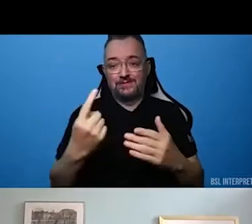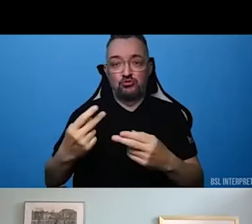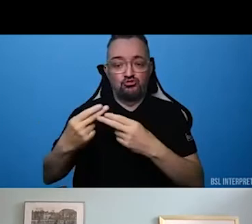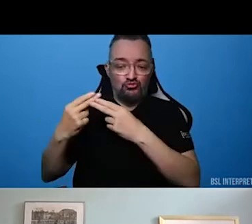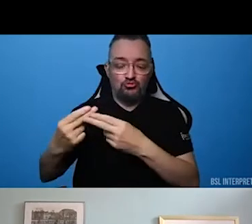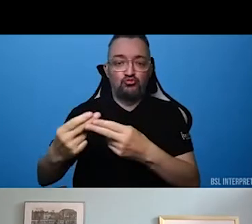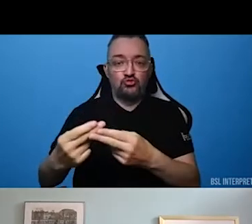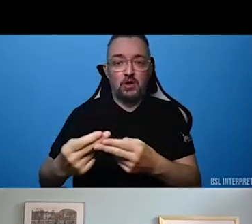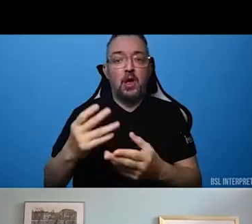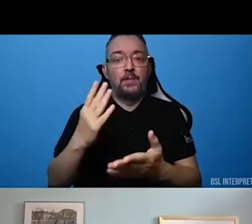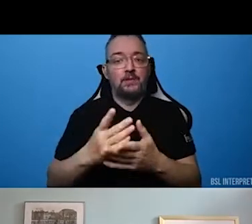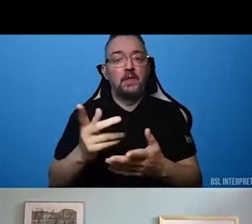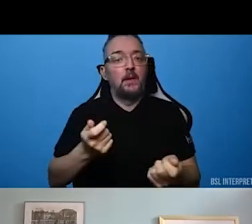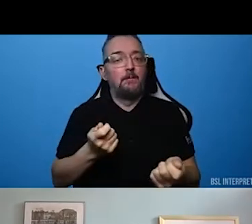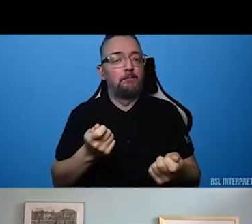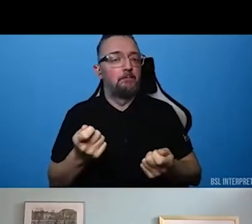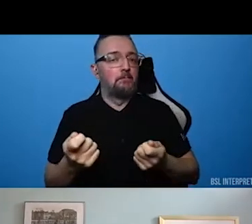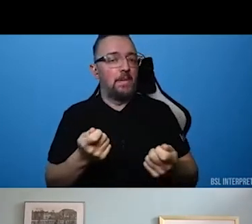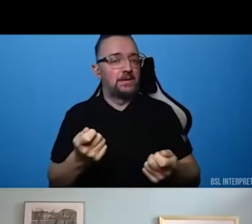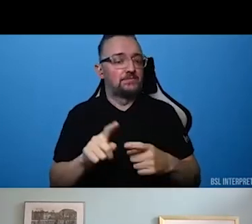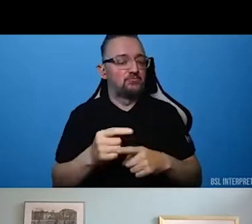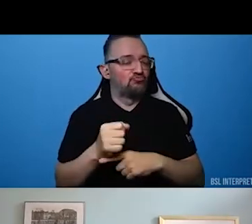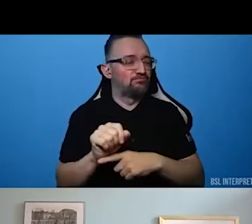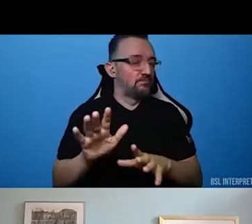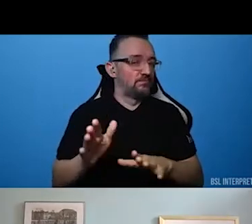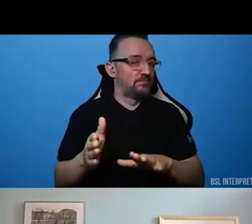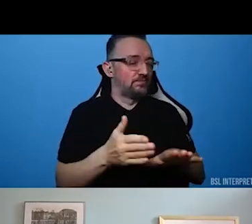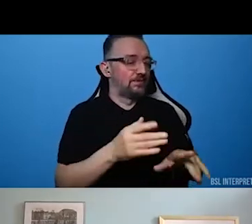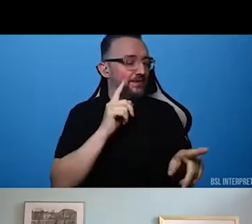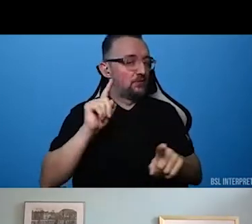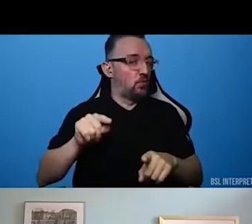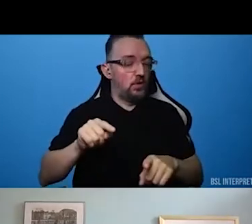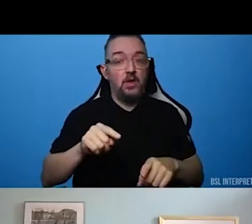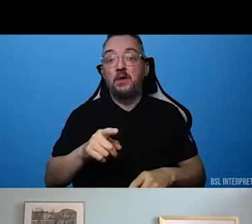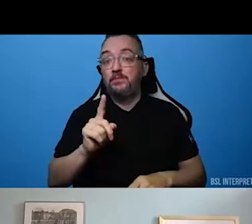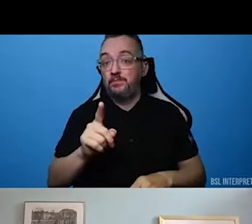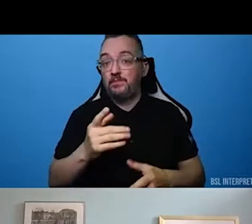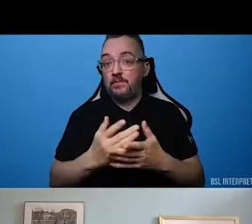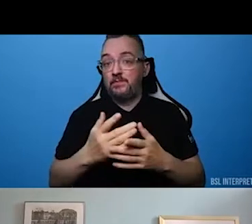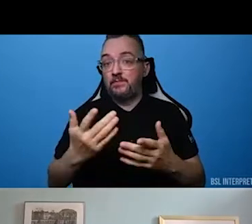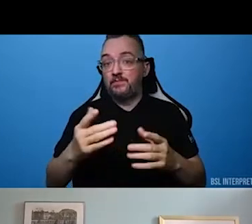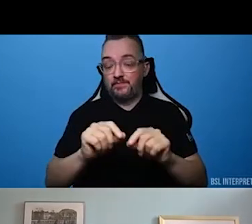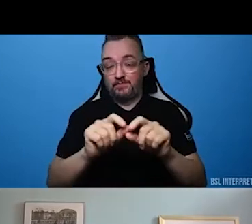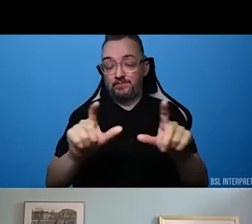but it was managed in particular ways. So this more dynamic picture of combined states